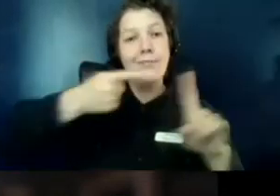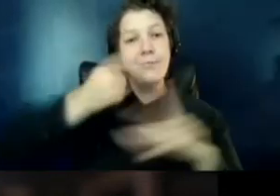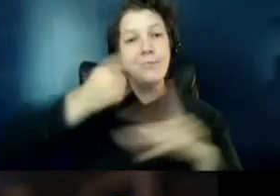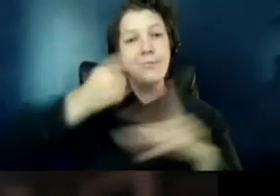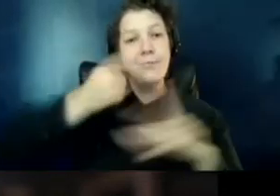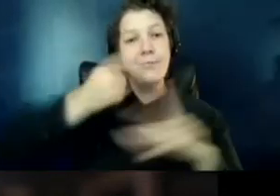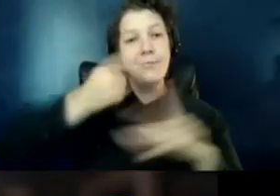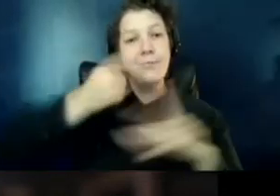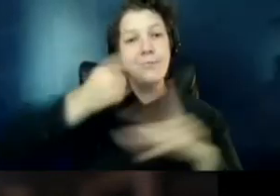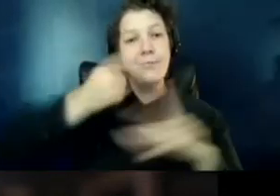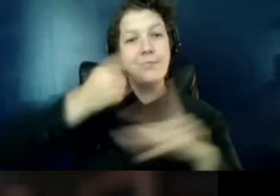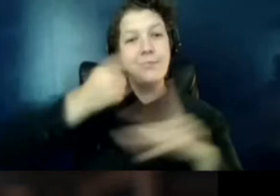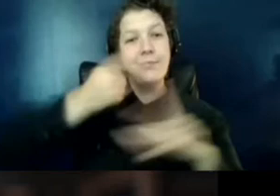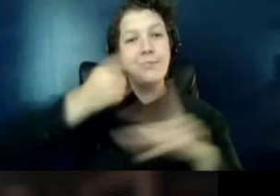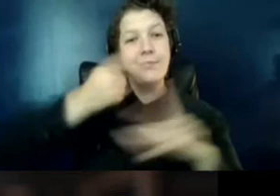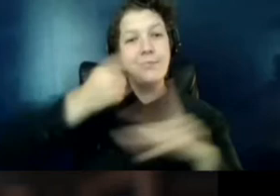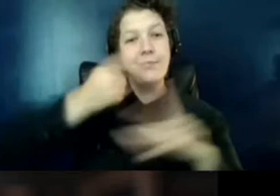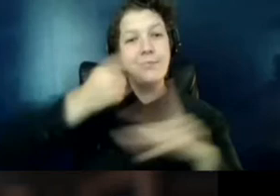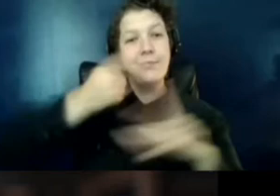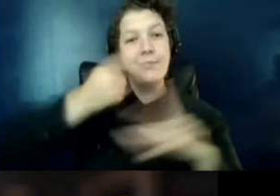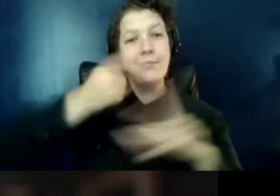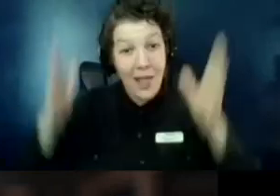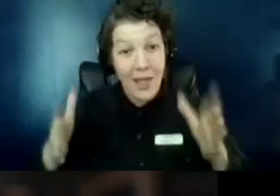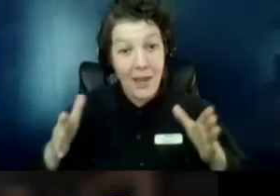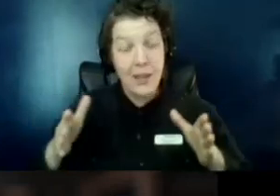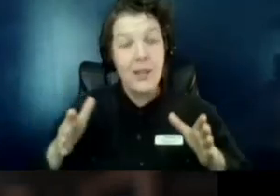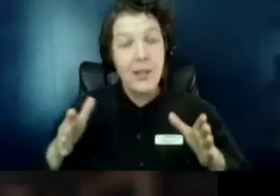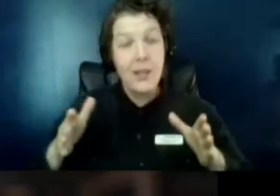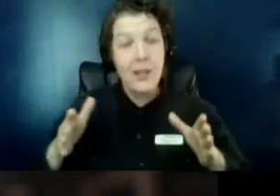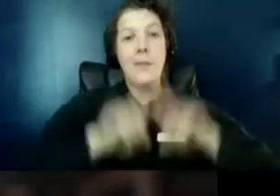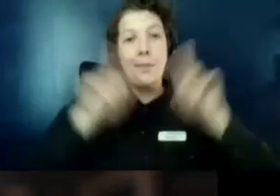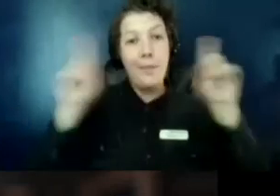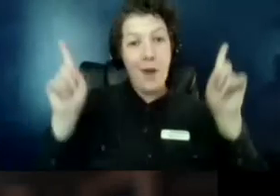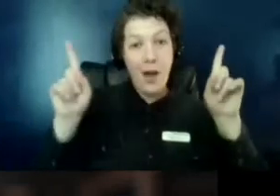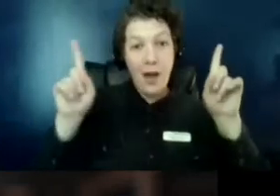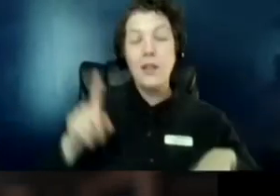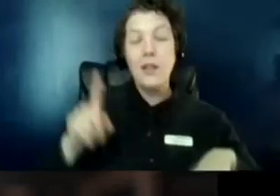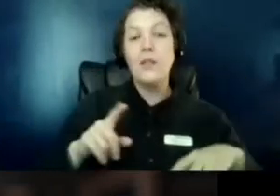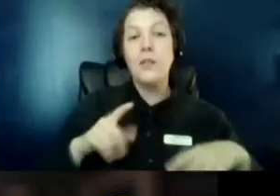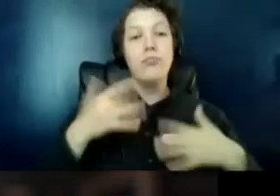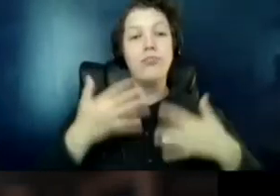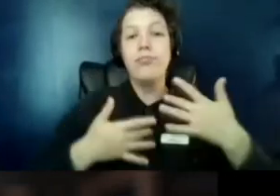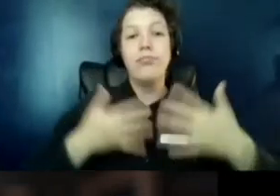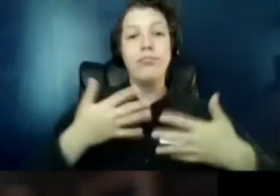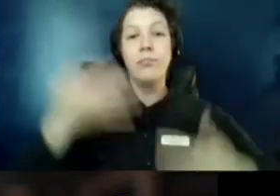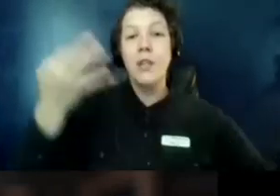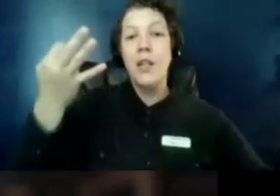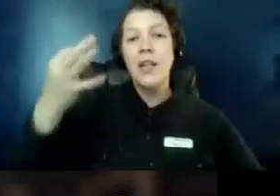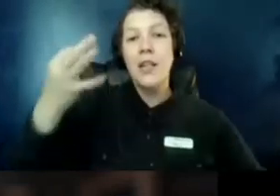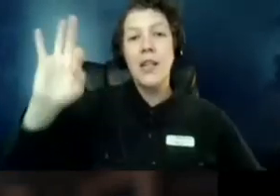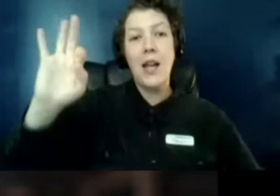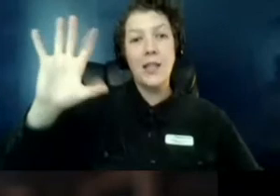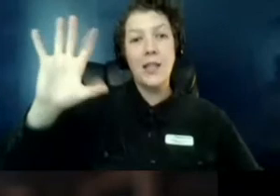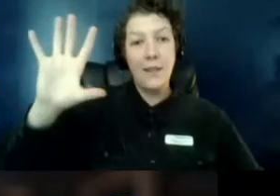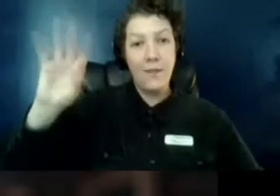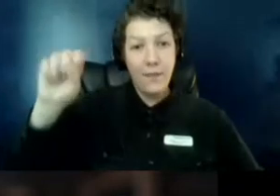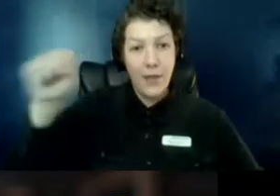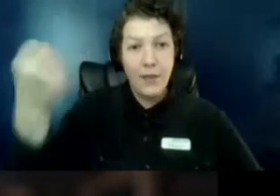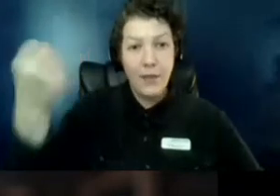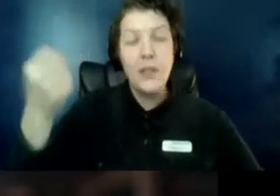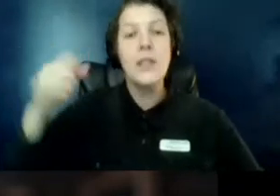But in the 1950s, after the air force split off from the rest of the armed forces, they